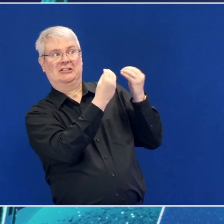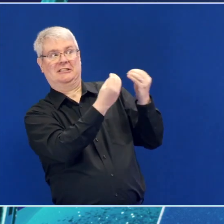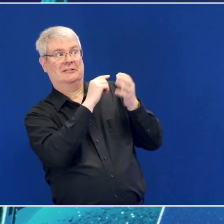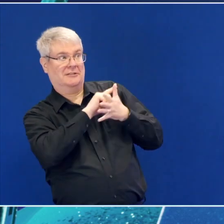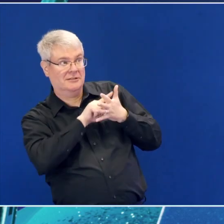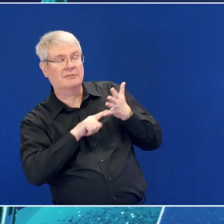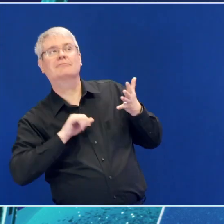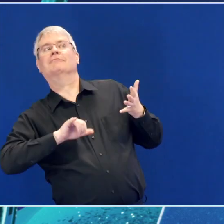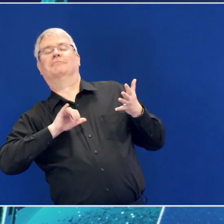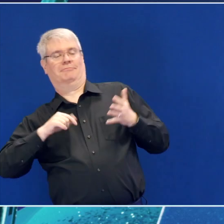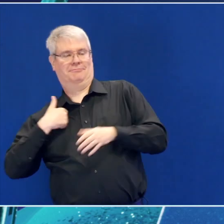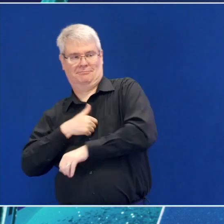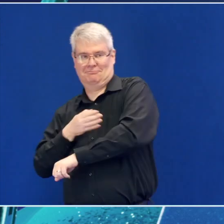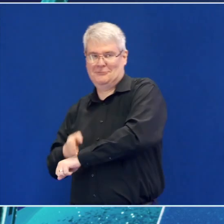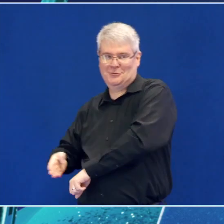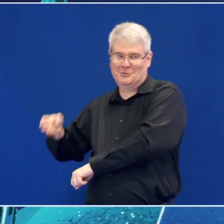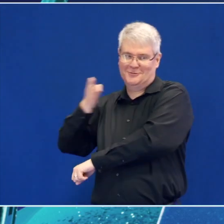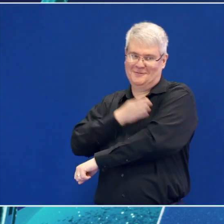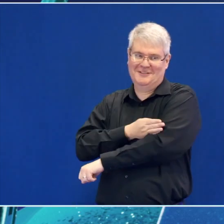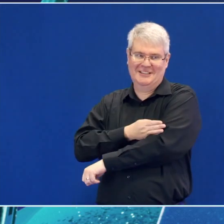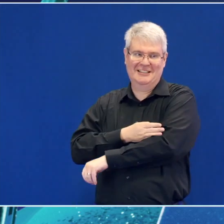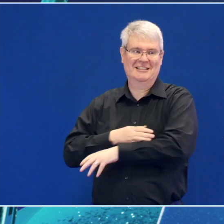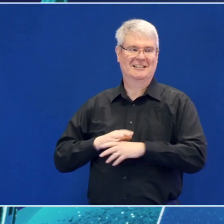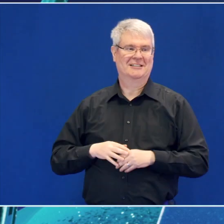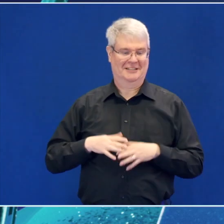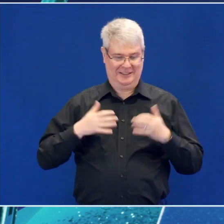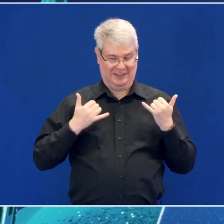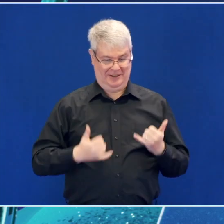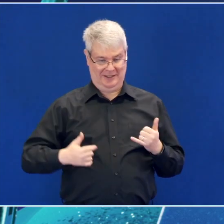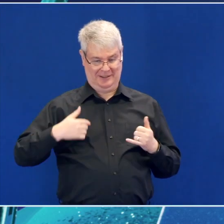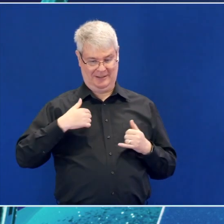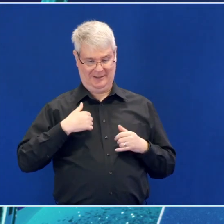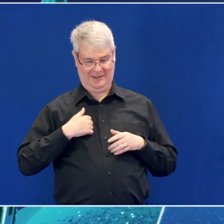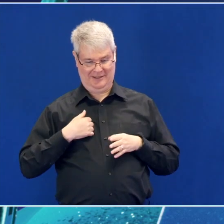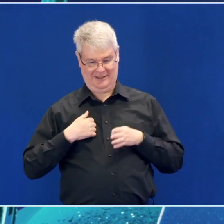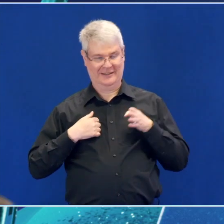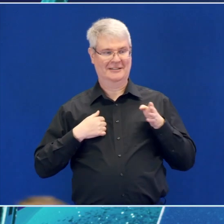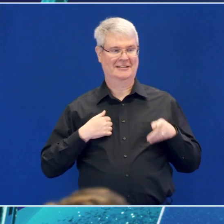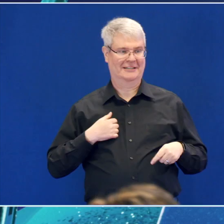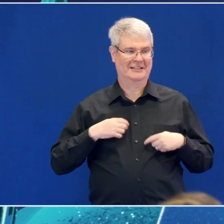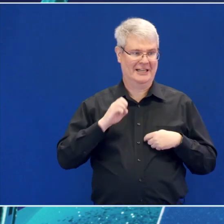Yeah, I'm going to echo a little bit of what Dylan said as well, because I think --